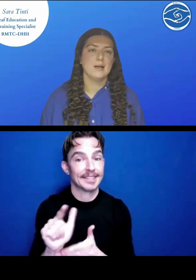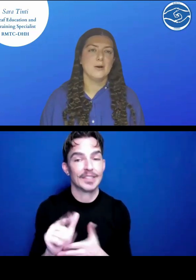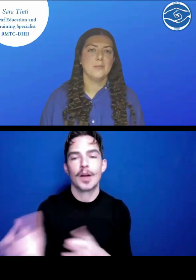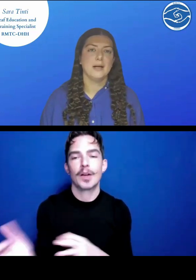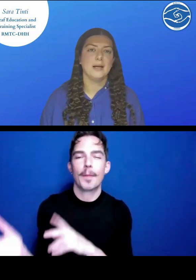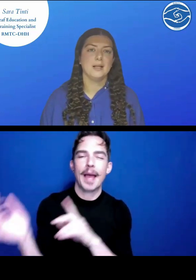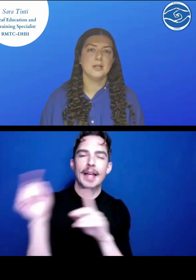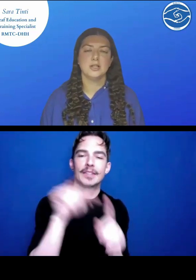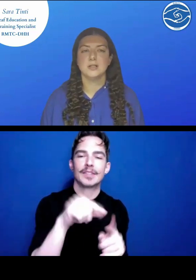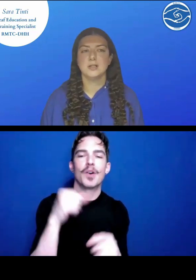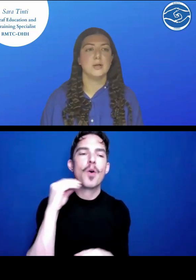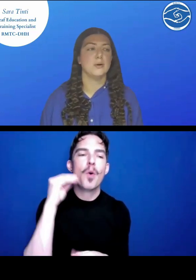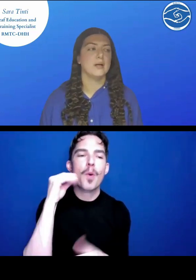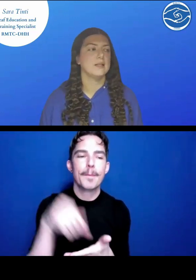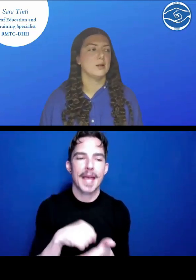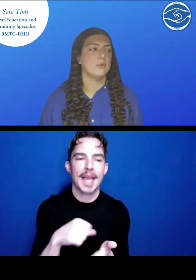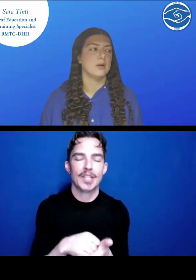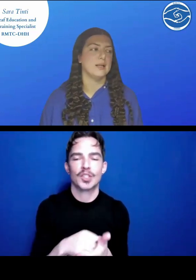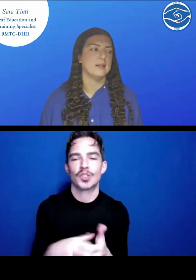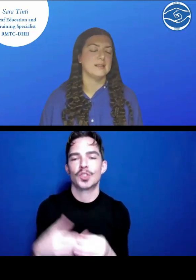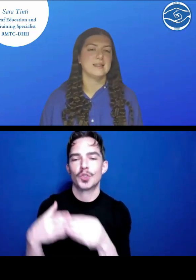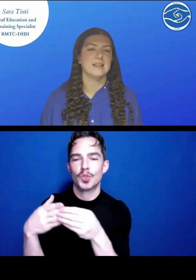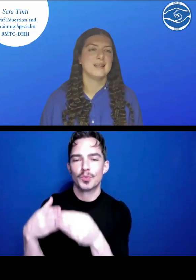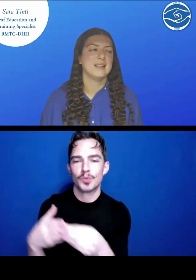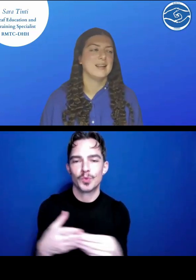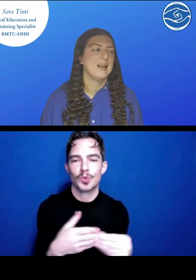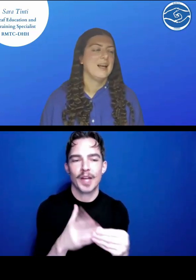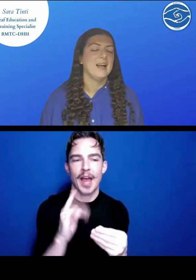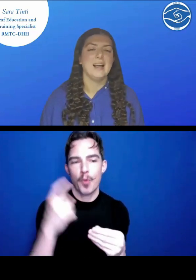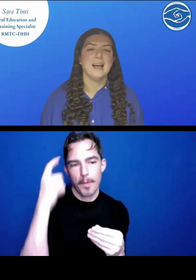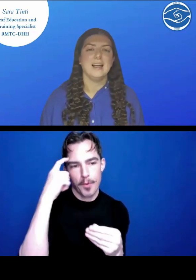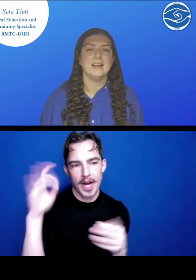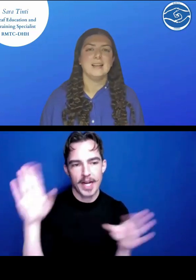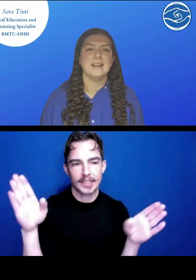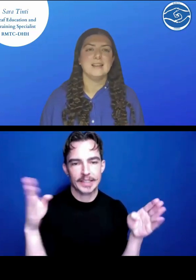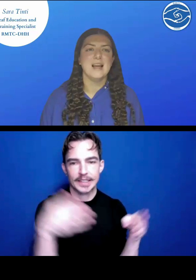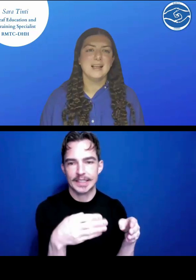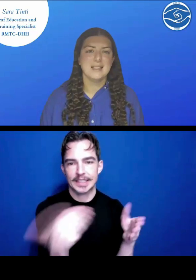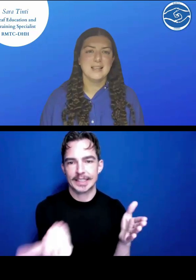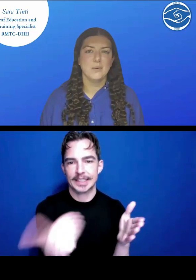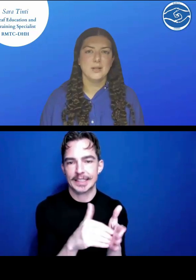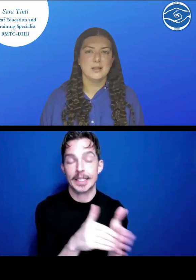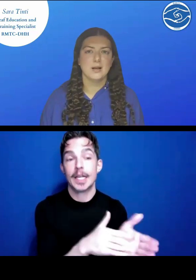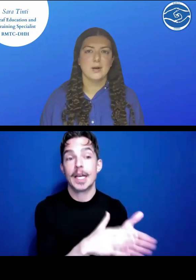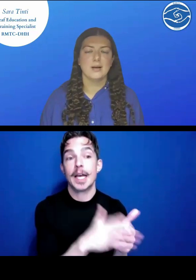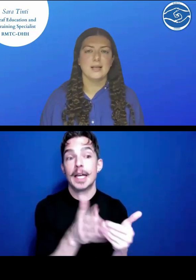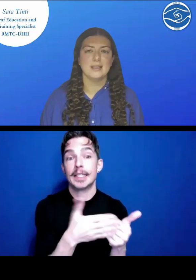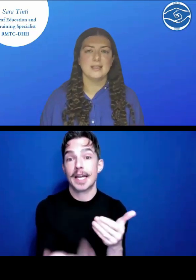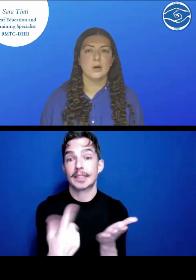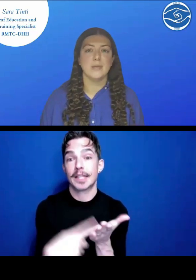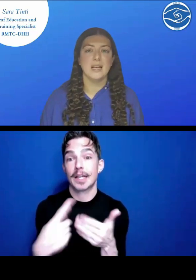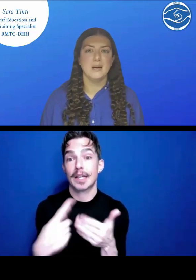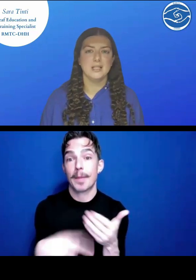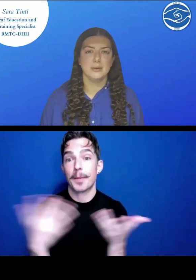to the homepage just to reorient our brain. And the next thing I want to talk about is our media